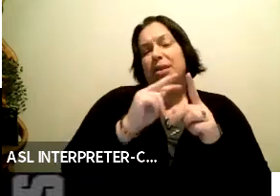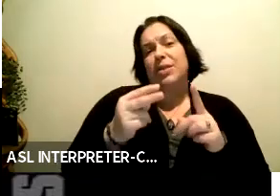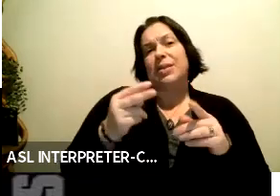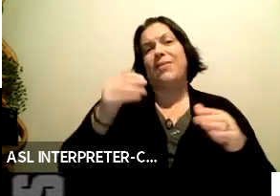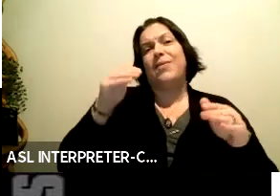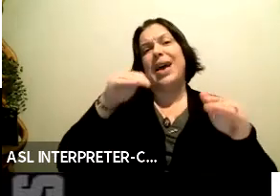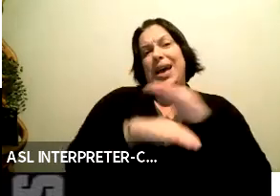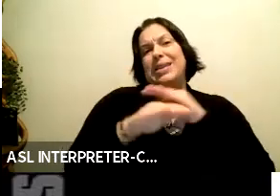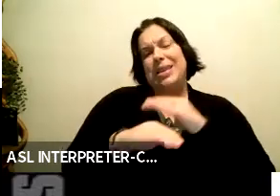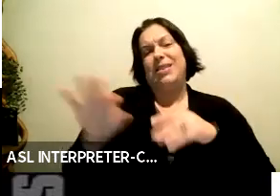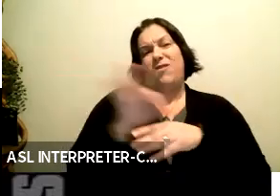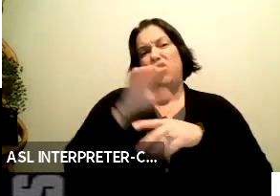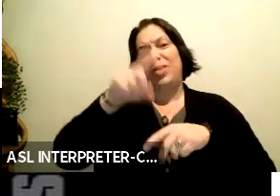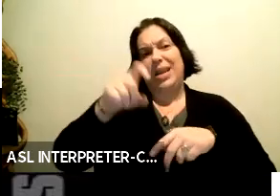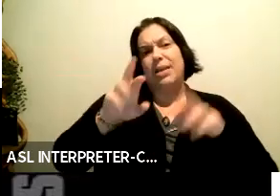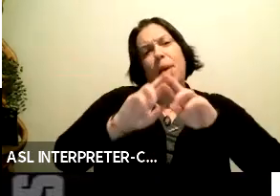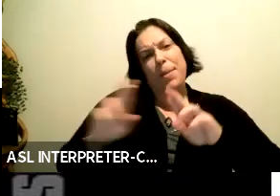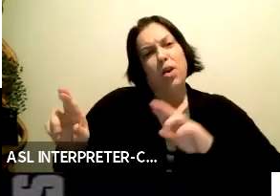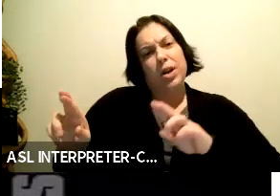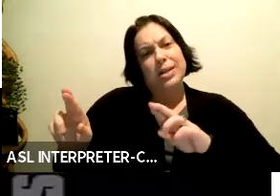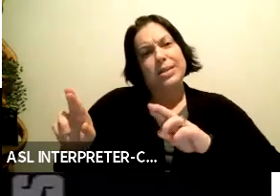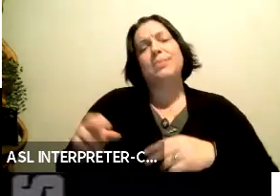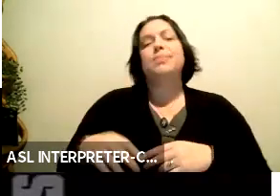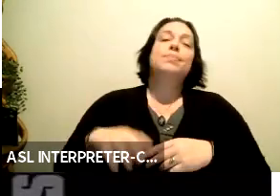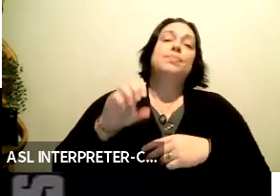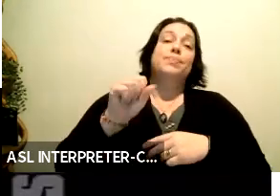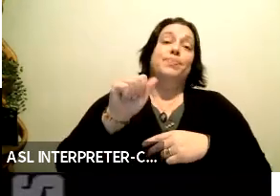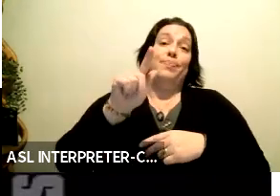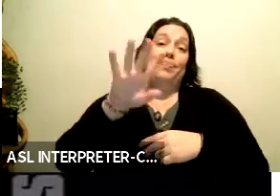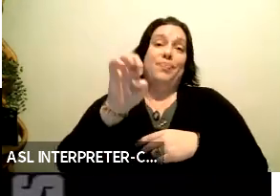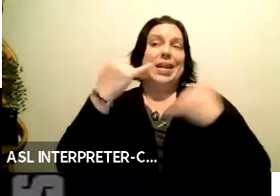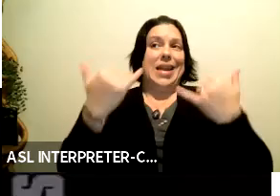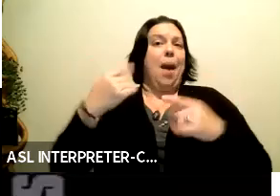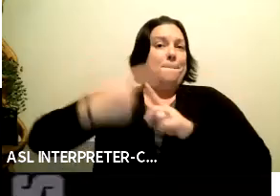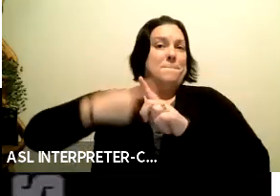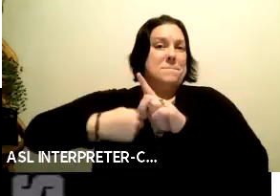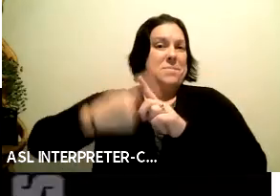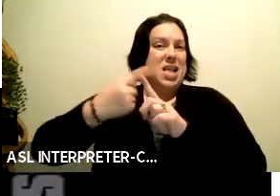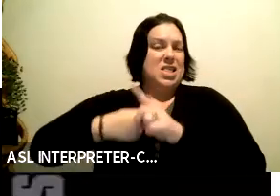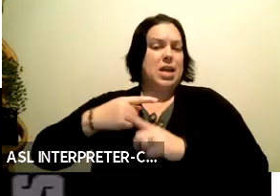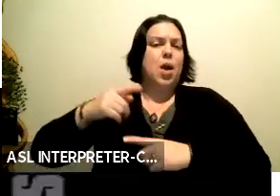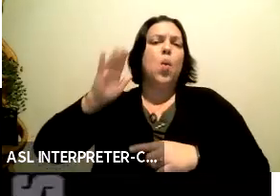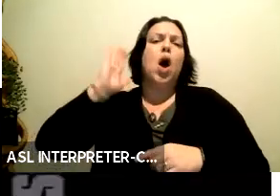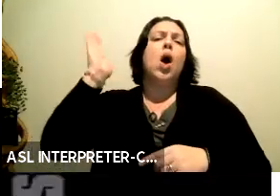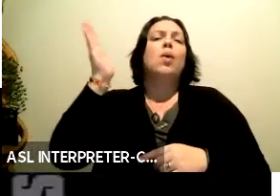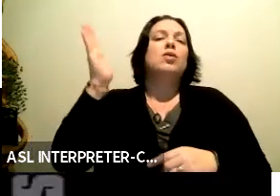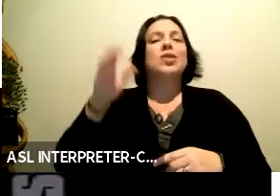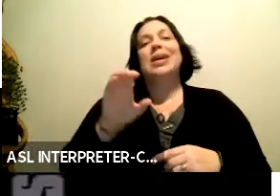readiness. Sadie, on a monthly basis now hosts what we call our C MIST access and functional